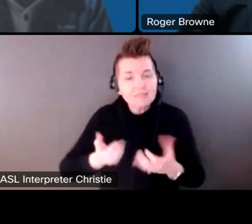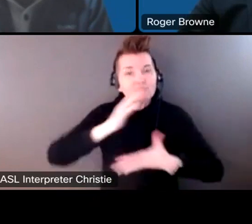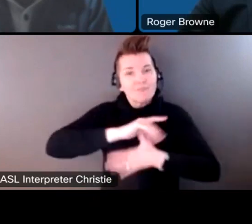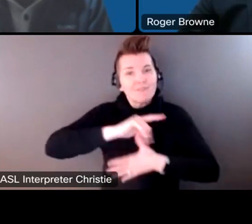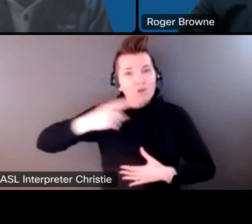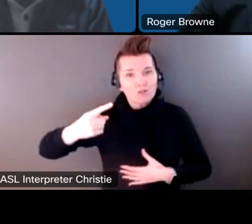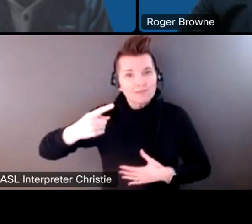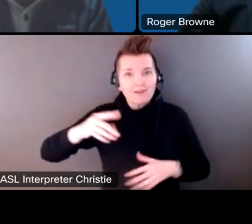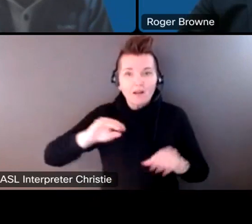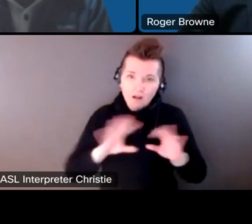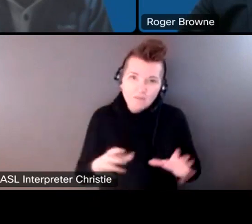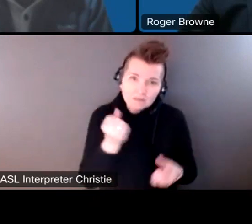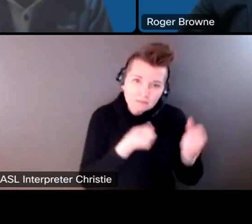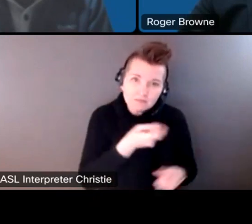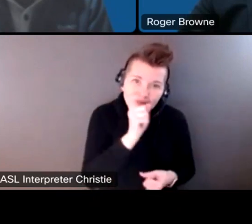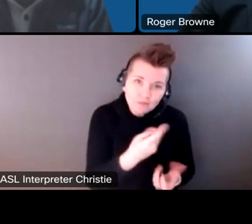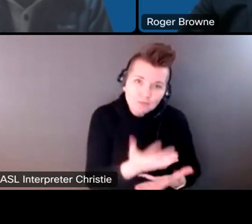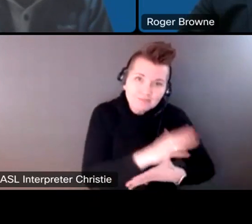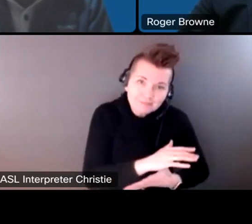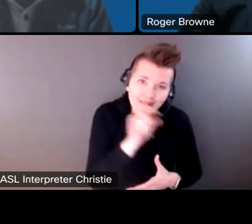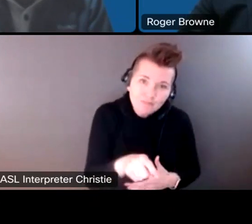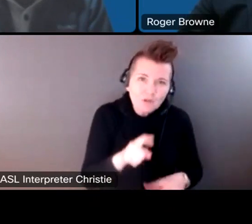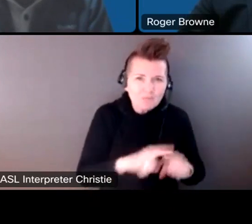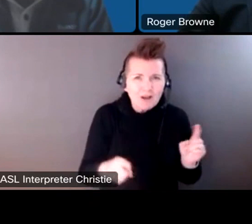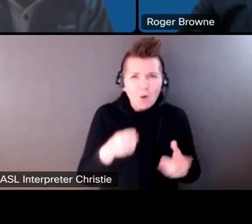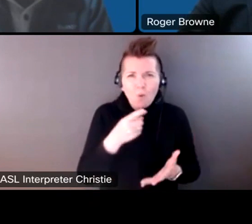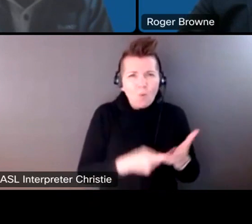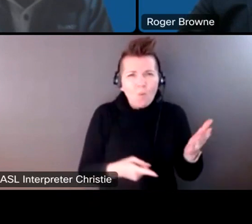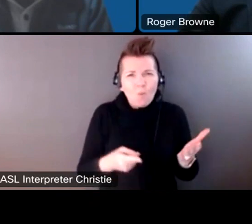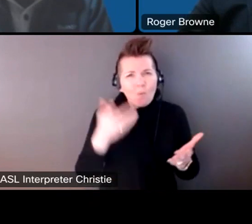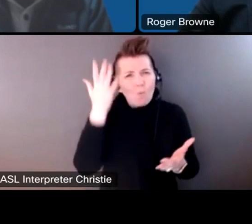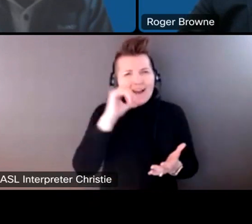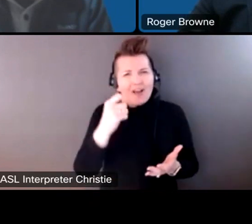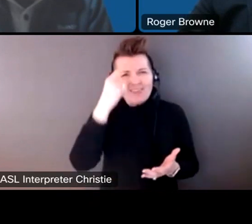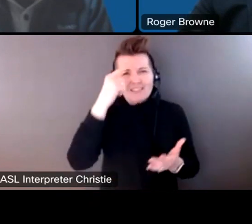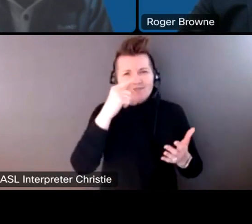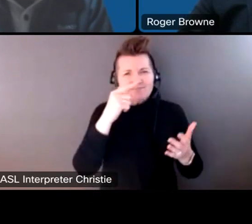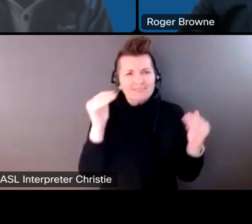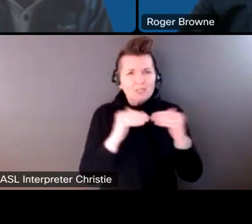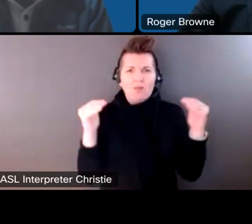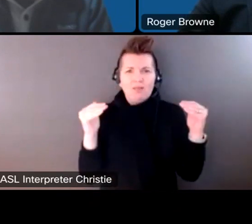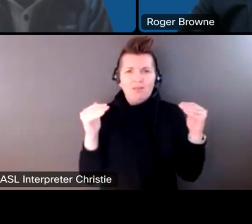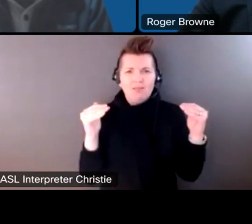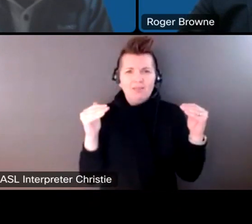But I think why couldn't we take -- why can't the city take the same definitive stance against